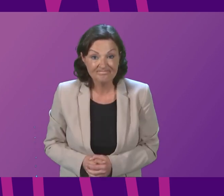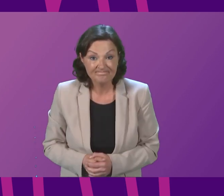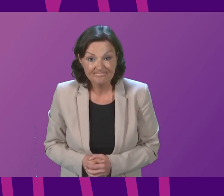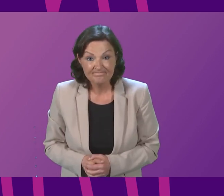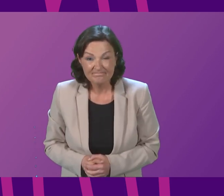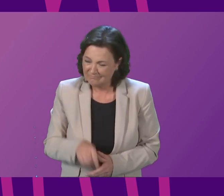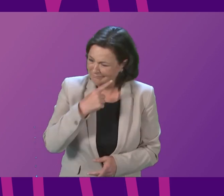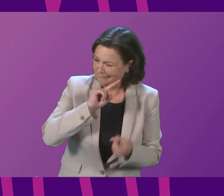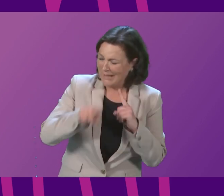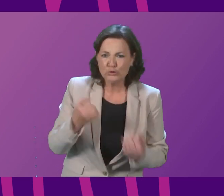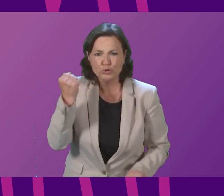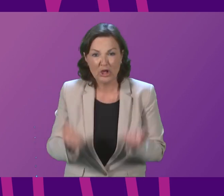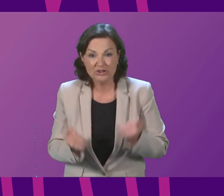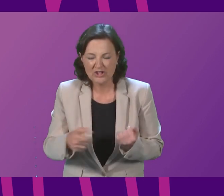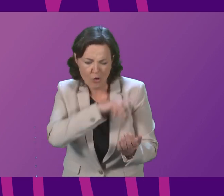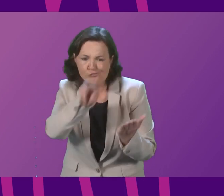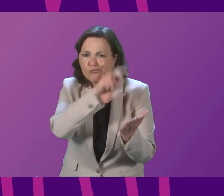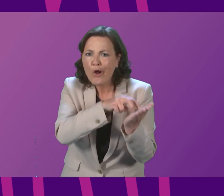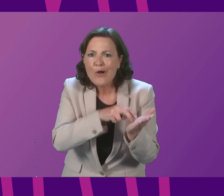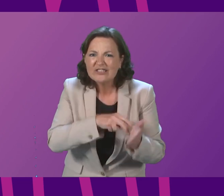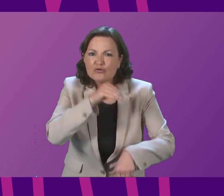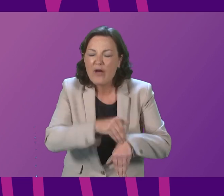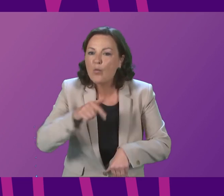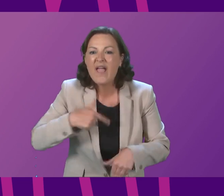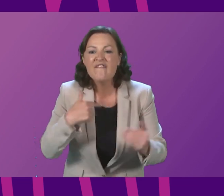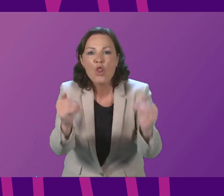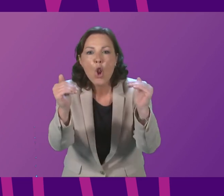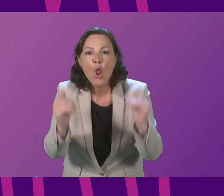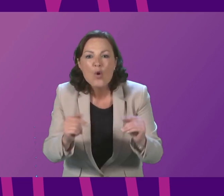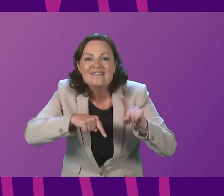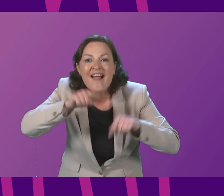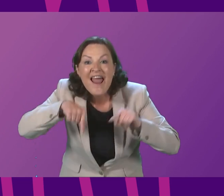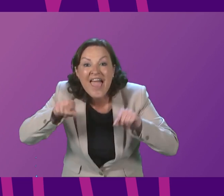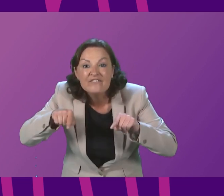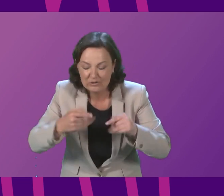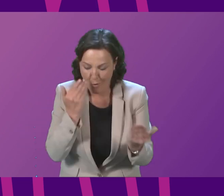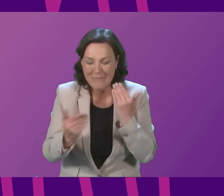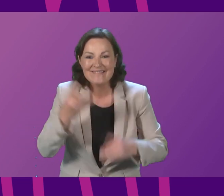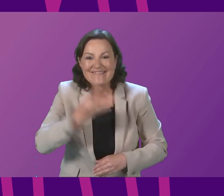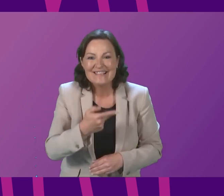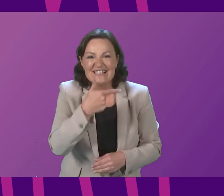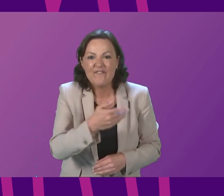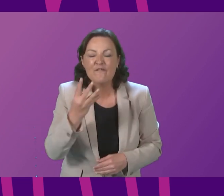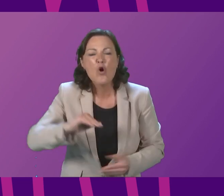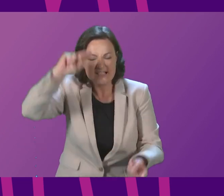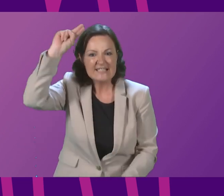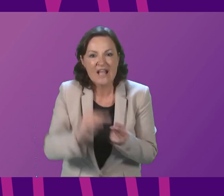On justice, recorded crime is at one of the lowest levels since 1974—down 41 per cent